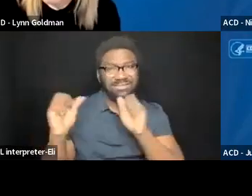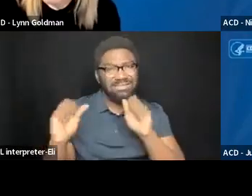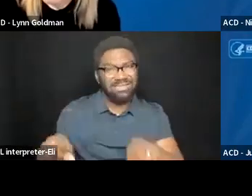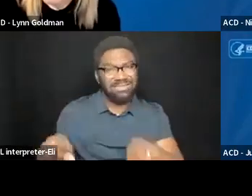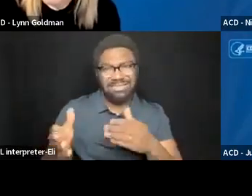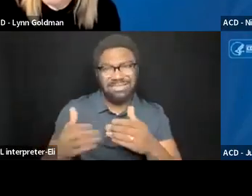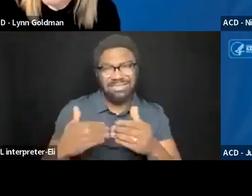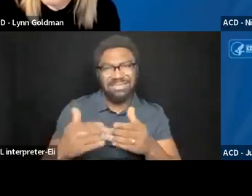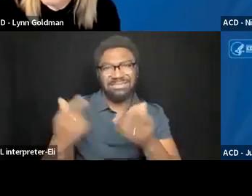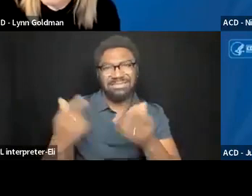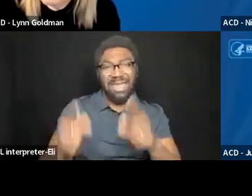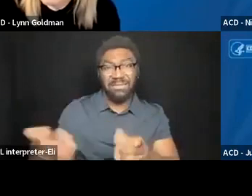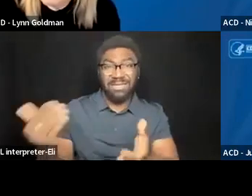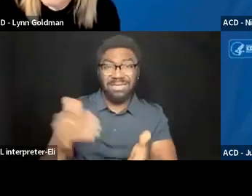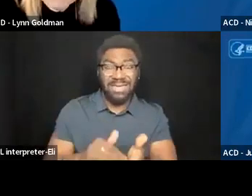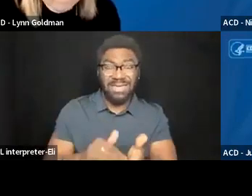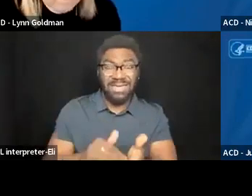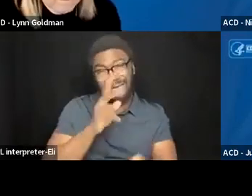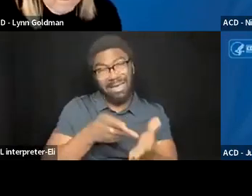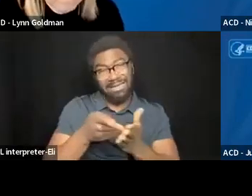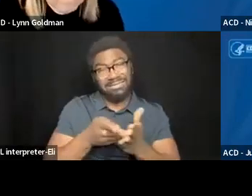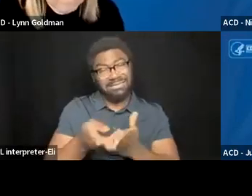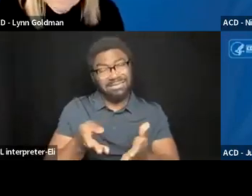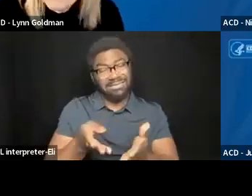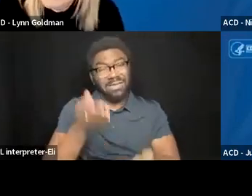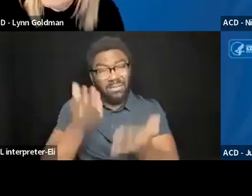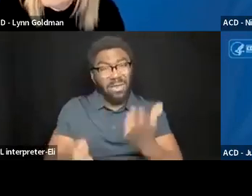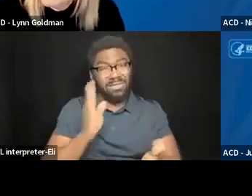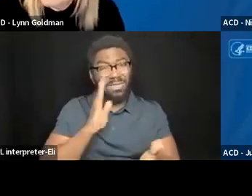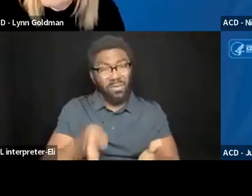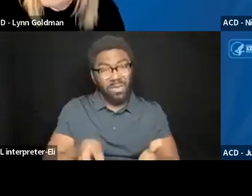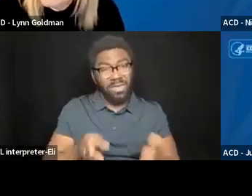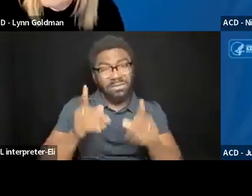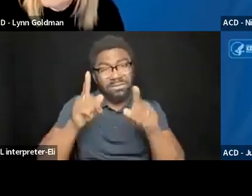In fact, it probably will, depending upon the elections in the next few years.